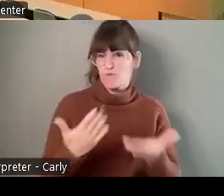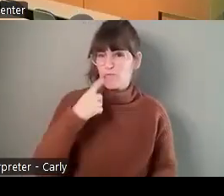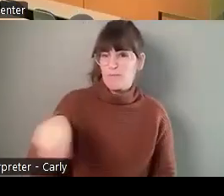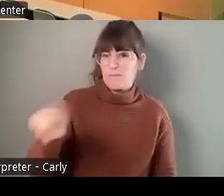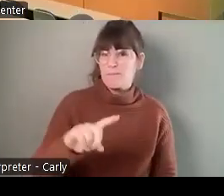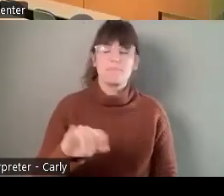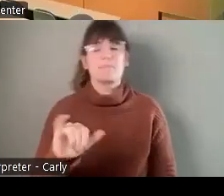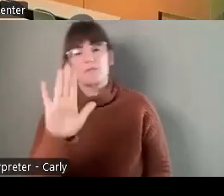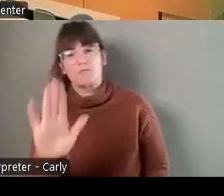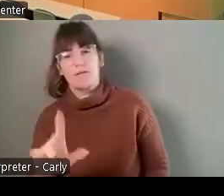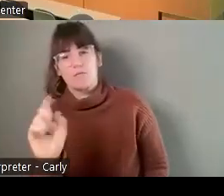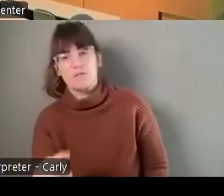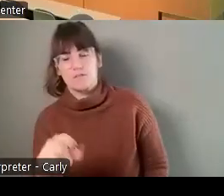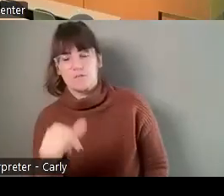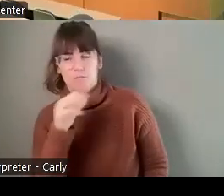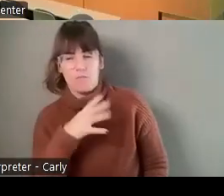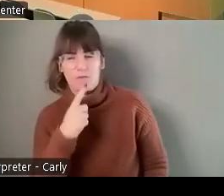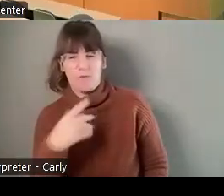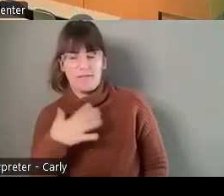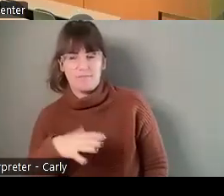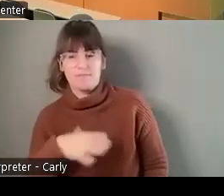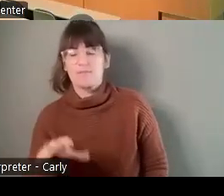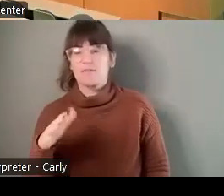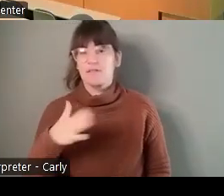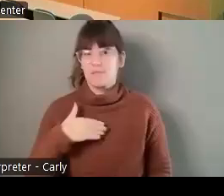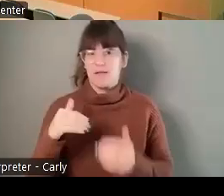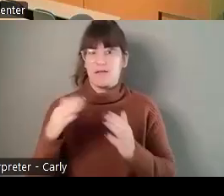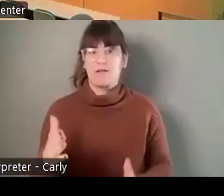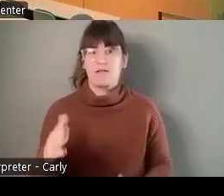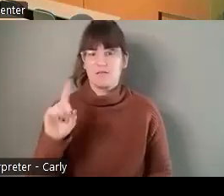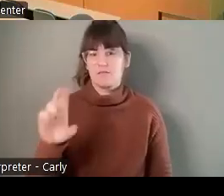great question. Um, my psychologist colleague, Dr. Augenstein, is actually at a conference today, but